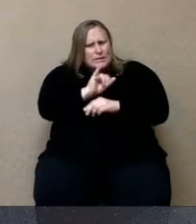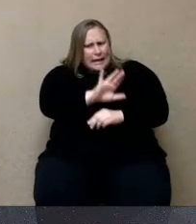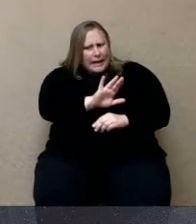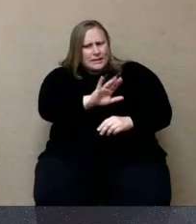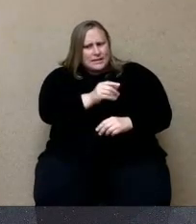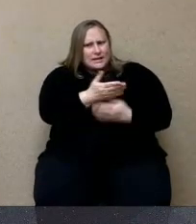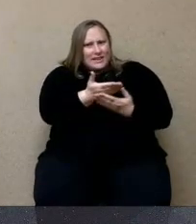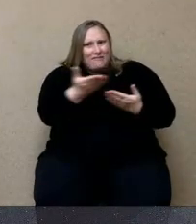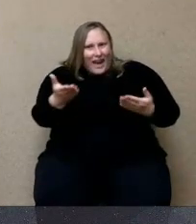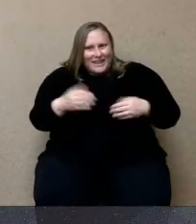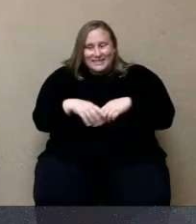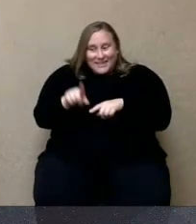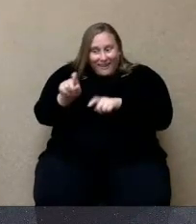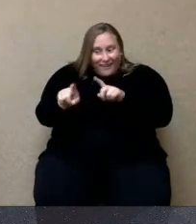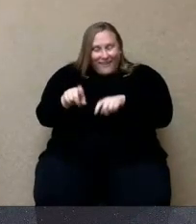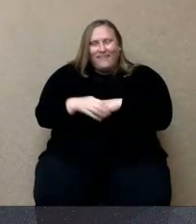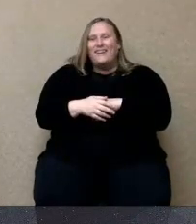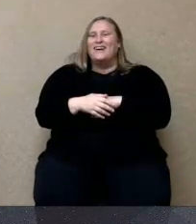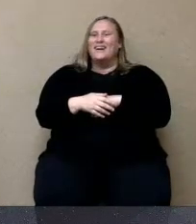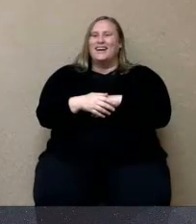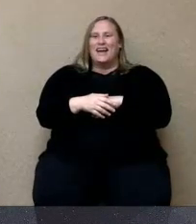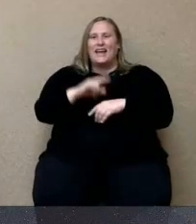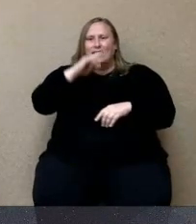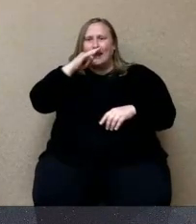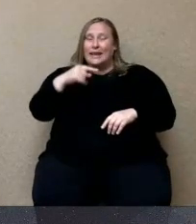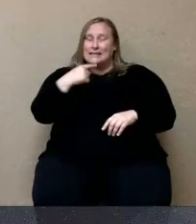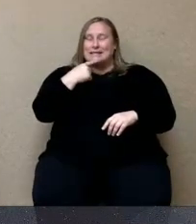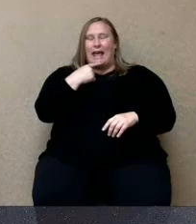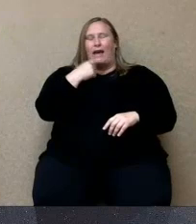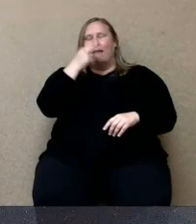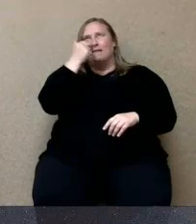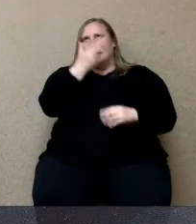And the saying is true. Kids say the darndest things.